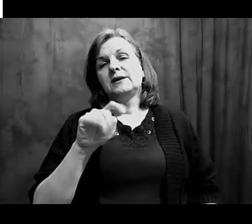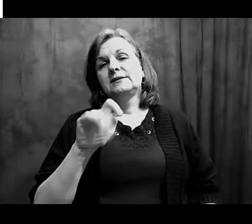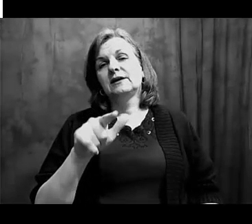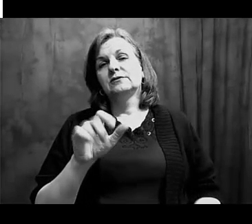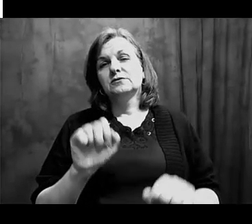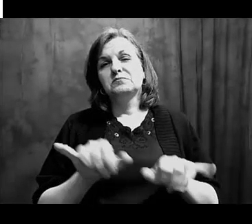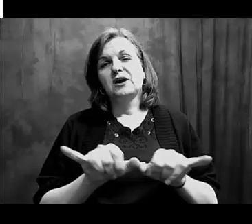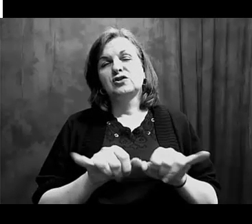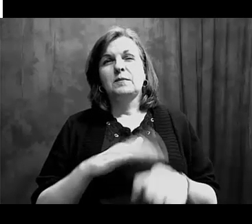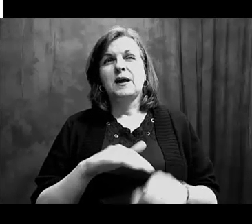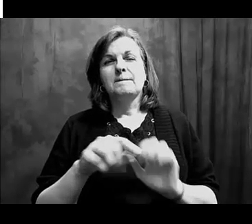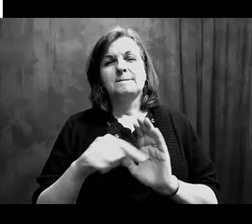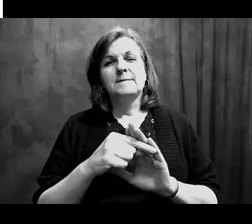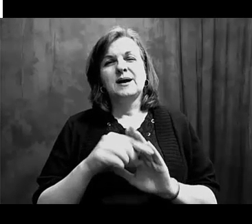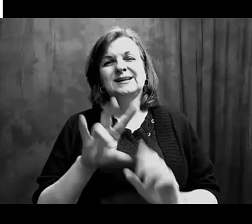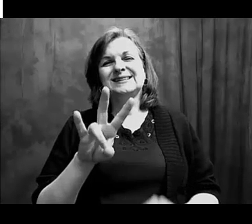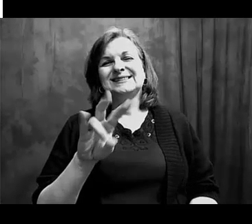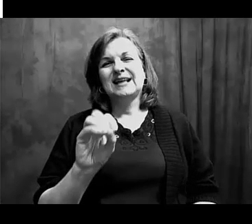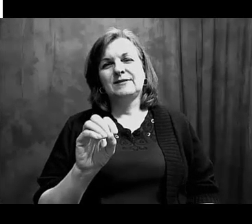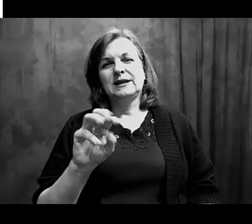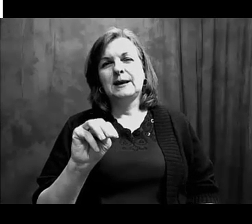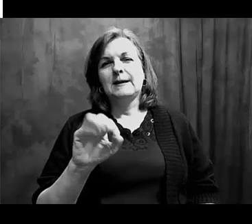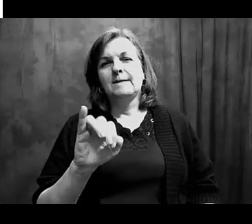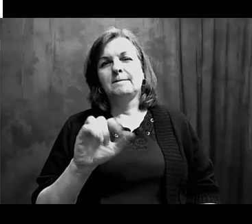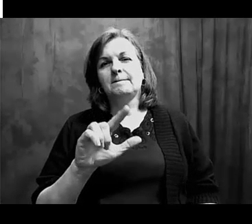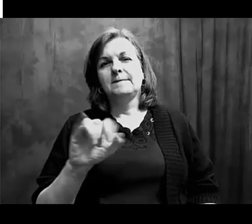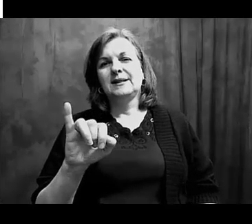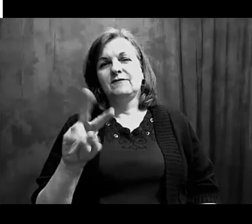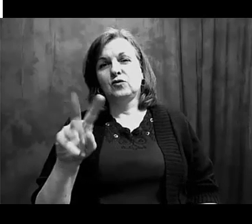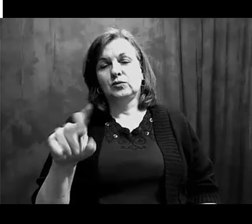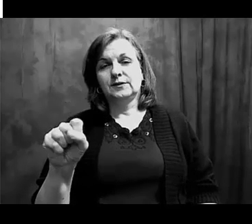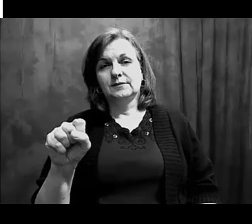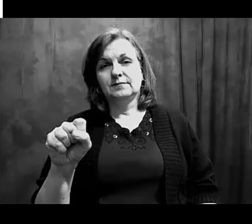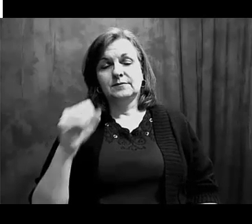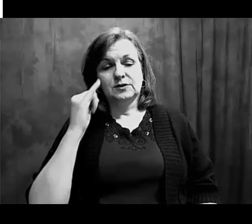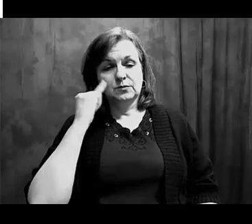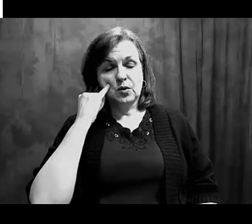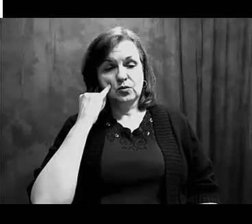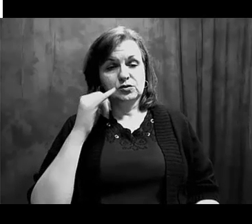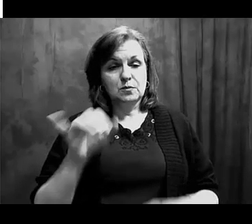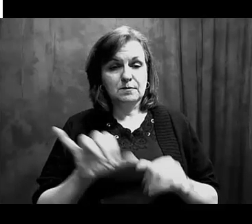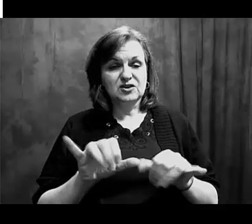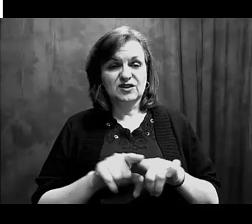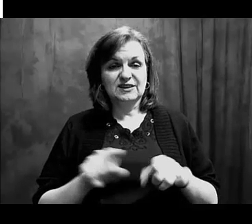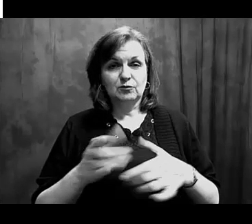70 mV [millivolts] this is if you measure the difference between the inside and the outside of that neuron